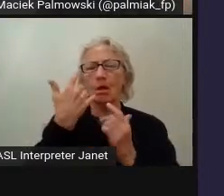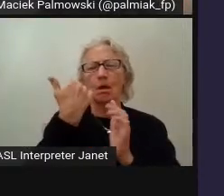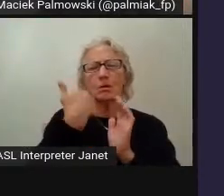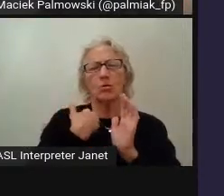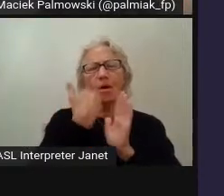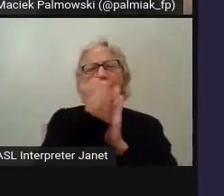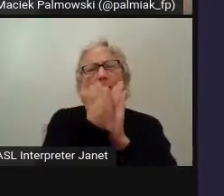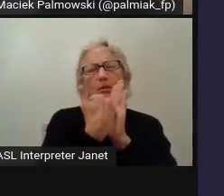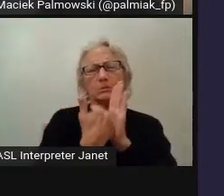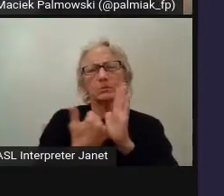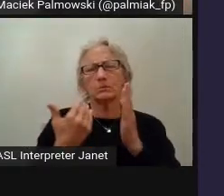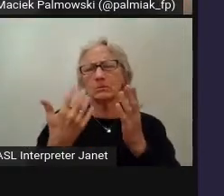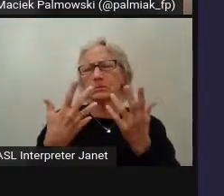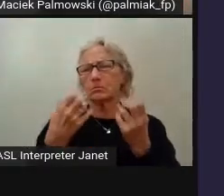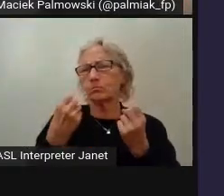we will miss it using the browser